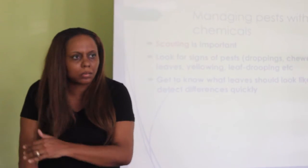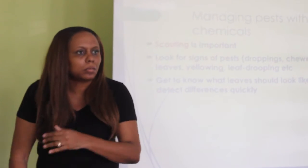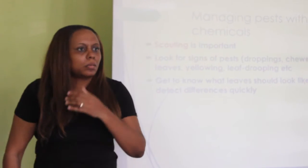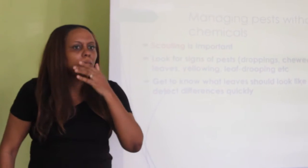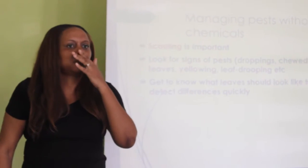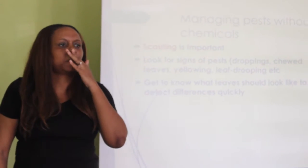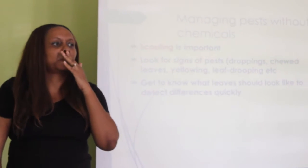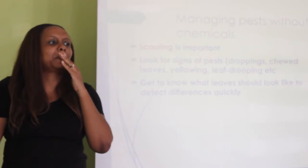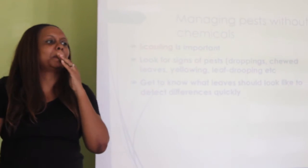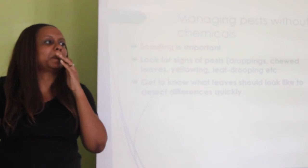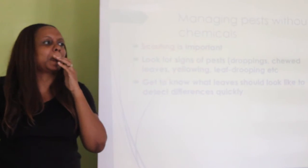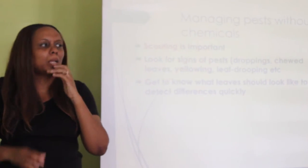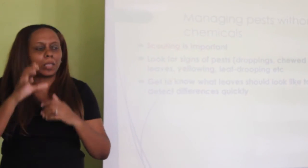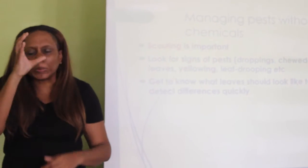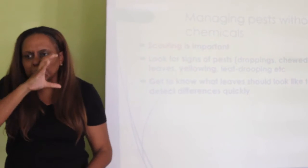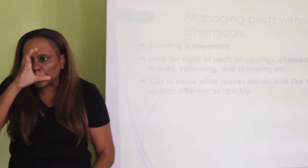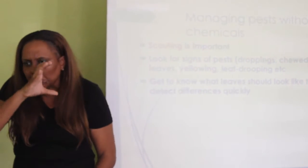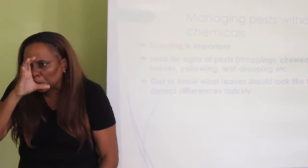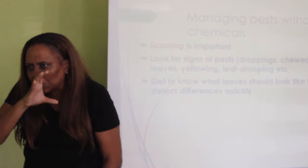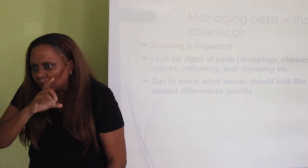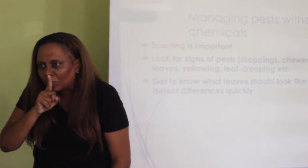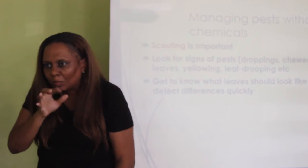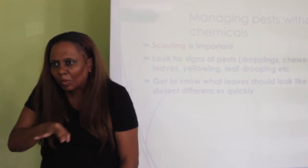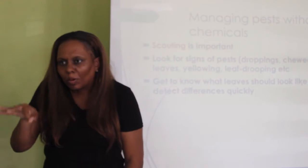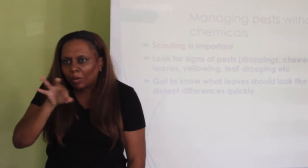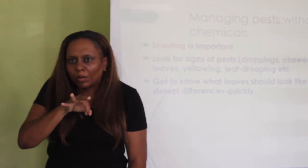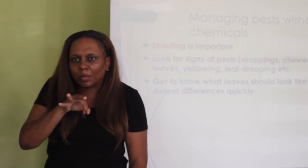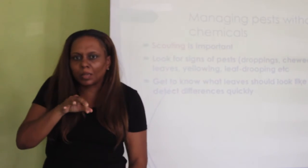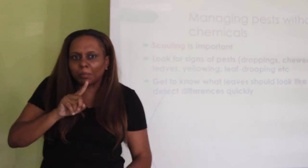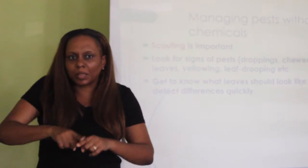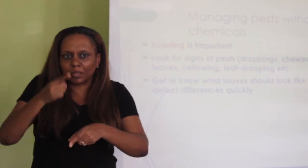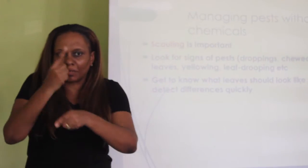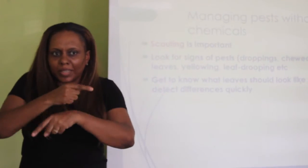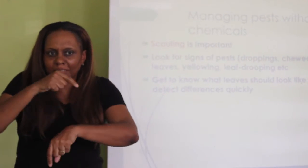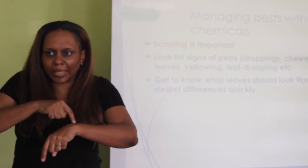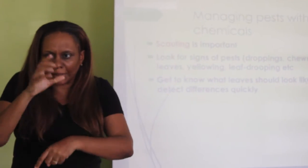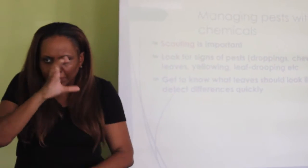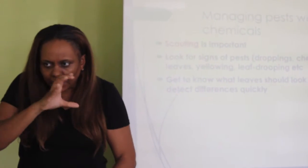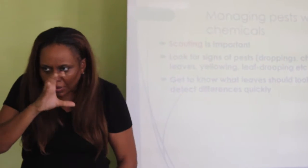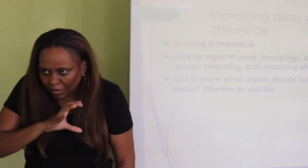sculpting is important looking but look at the right time you gotta be able to catch the fest